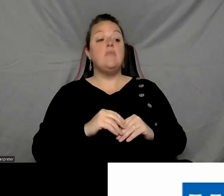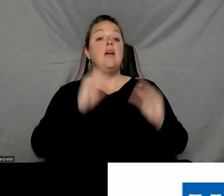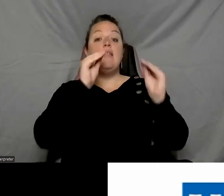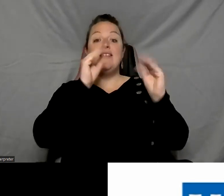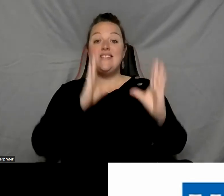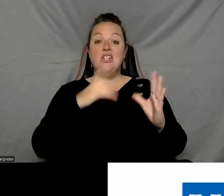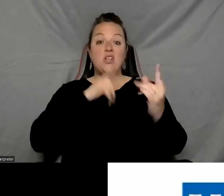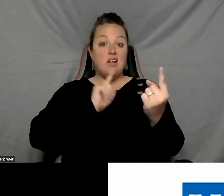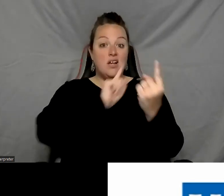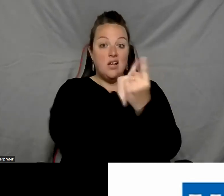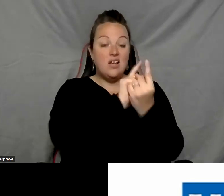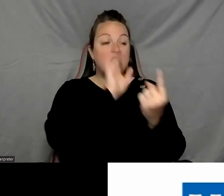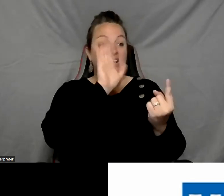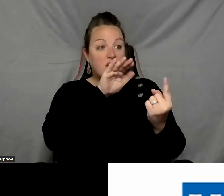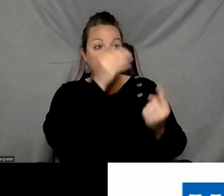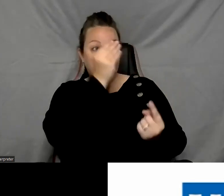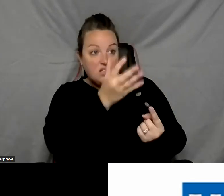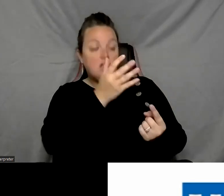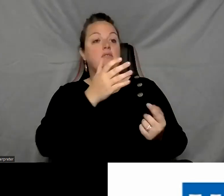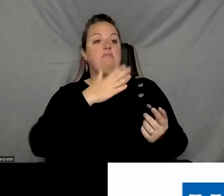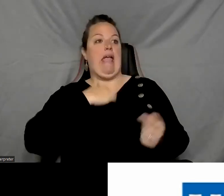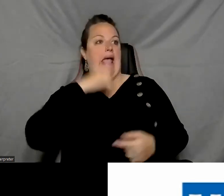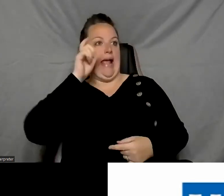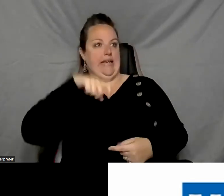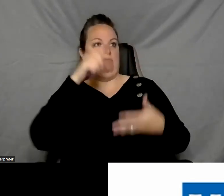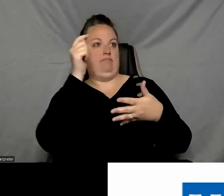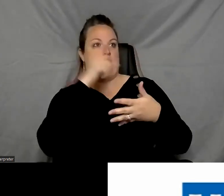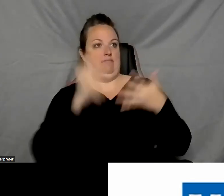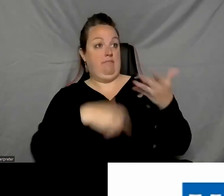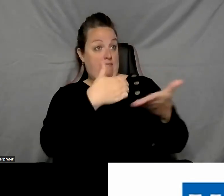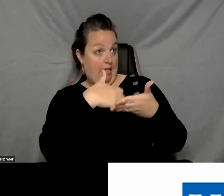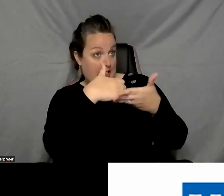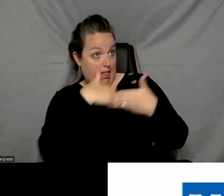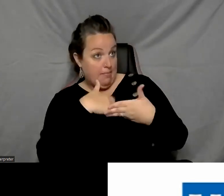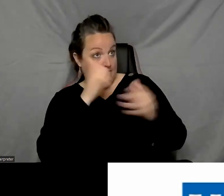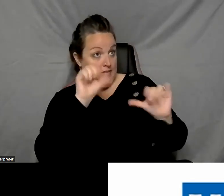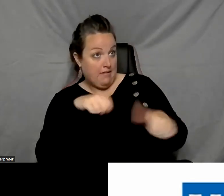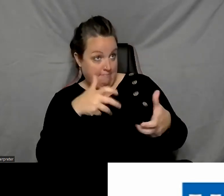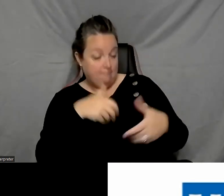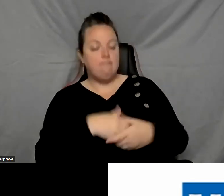couple weeks of school and said, this is what I need. Can you help me out?